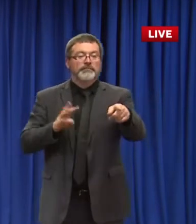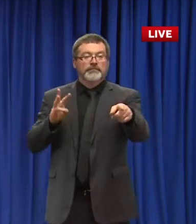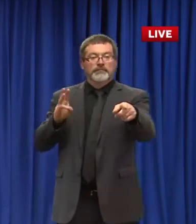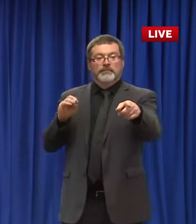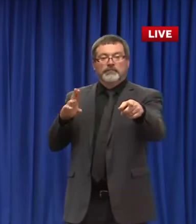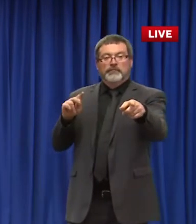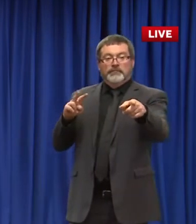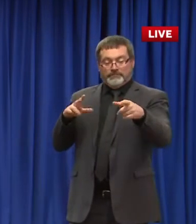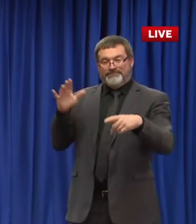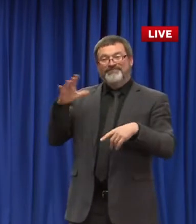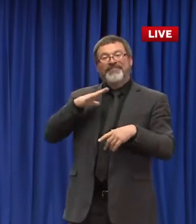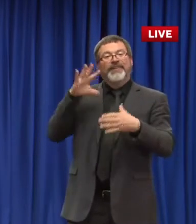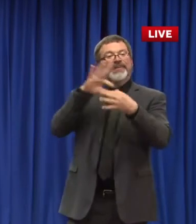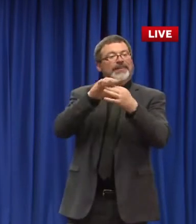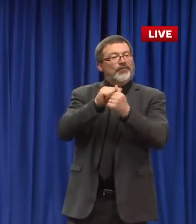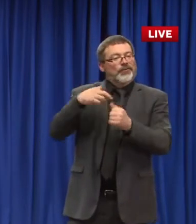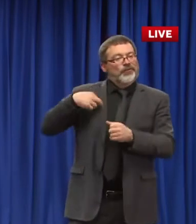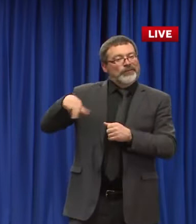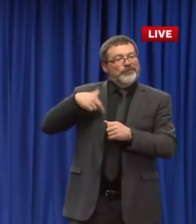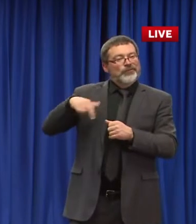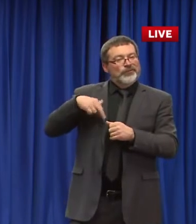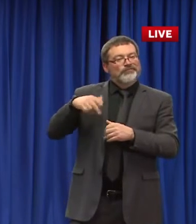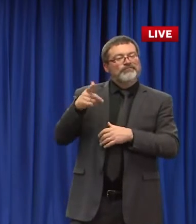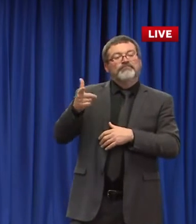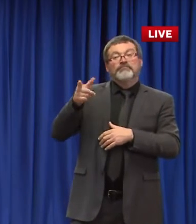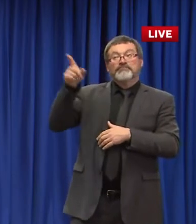HOPEFULLY THEY’LL BE ANNOUNCEMENT SHORTLY FOLLOW UP QUESTION REGARDING HOUSE OF WORSHIP.